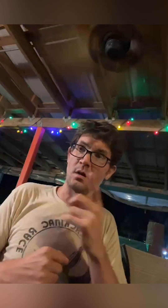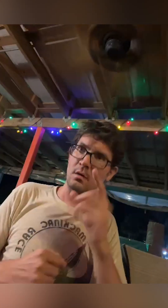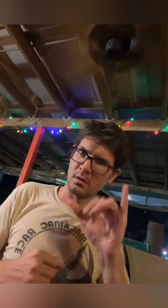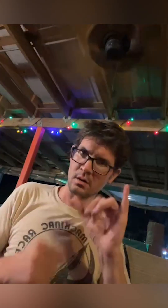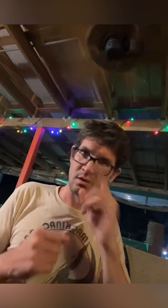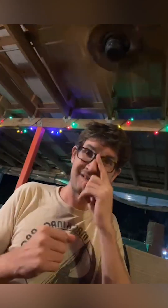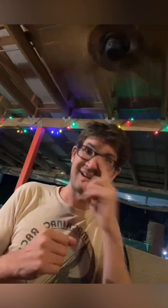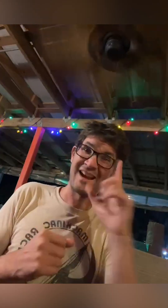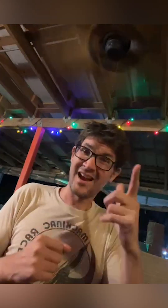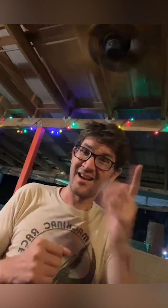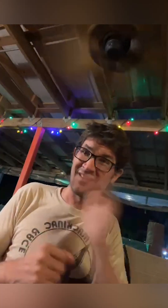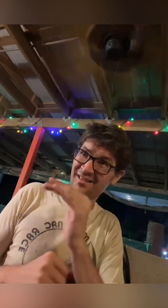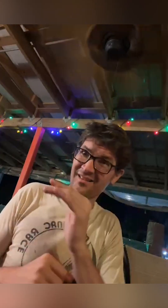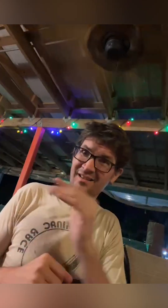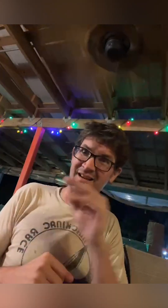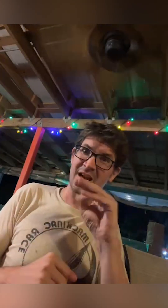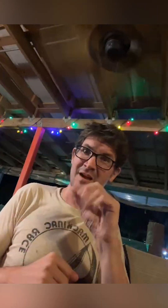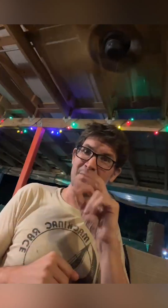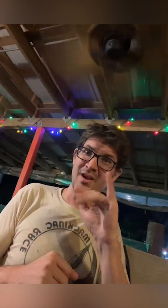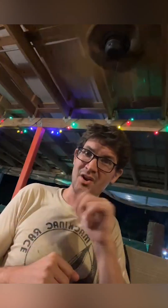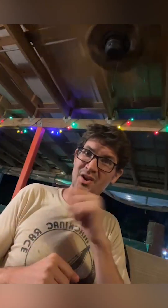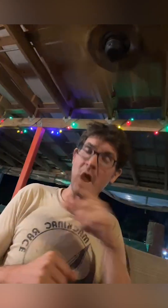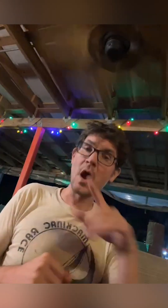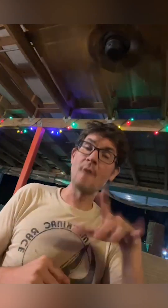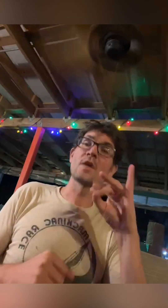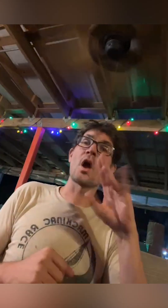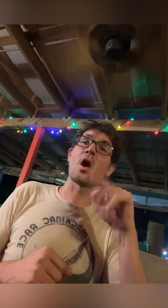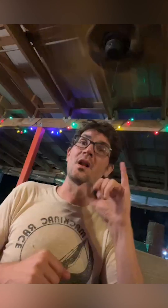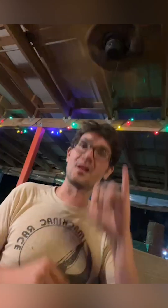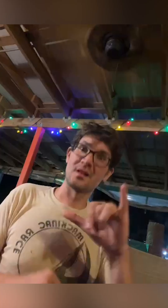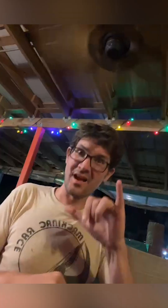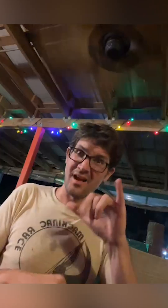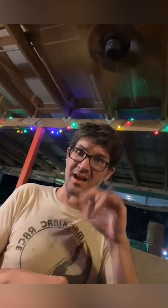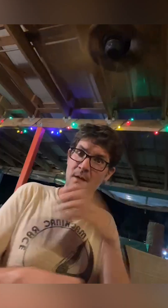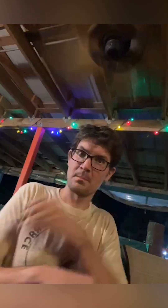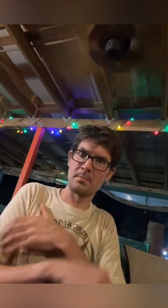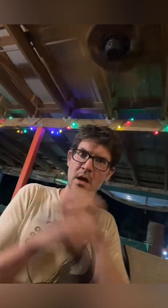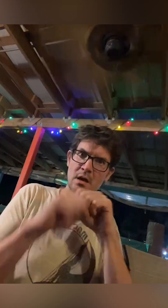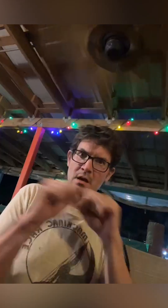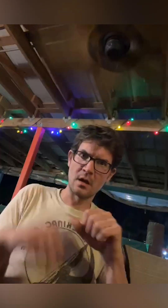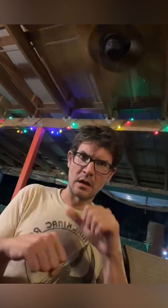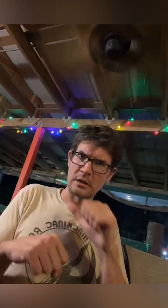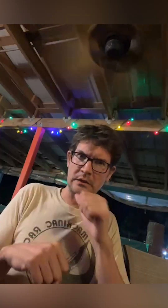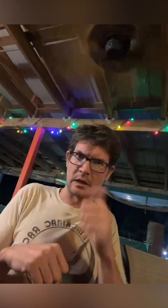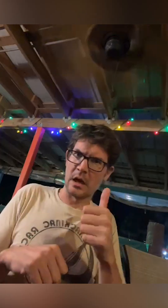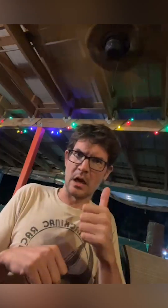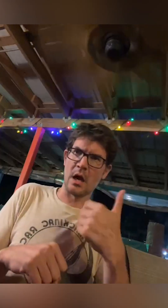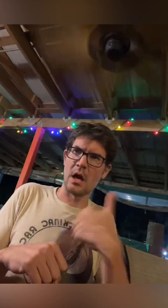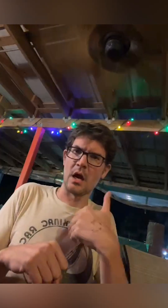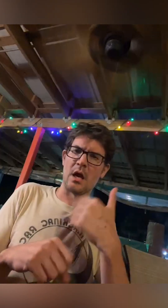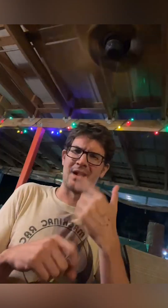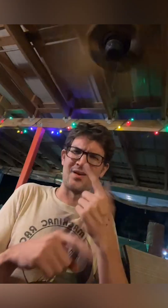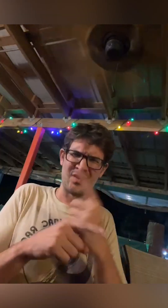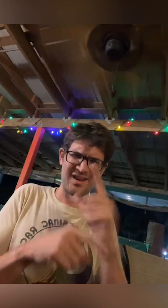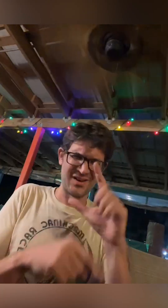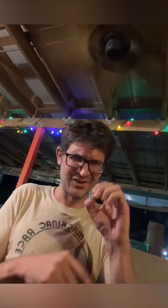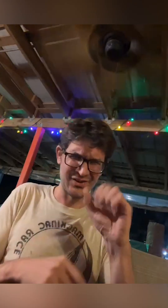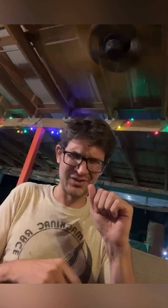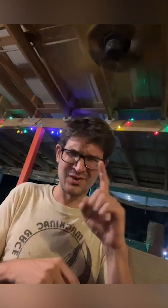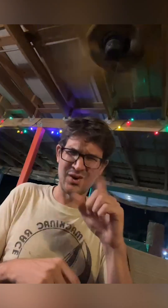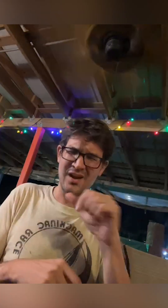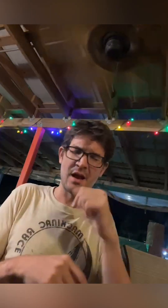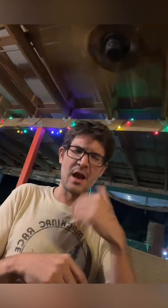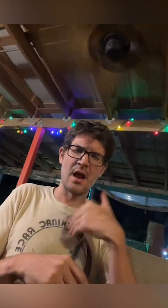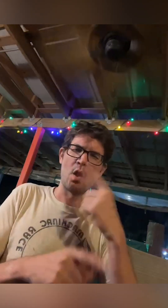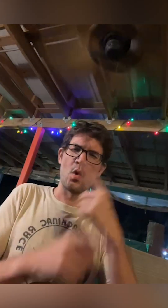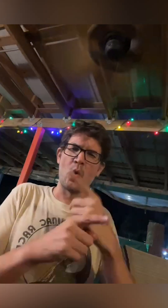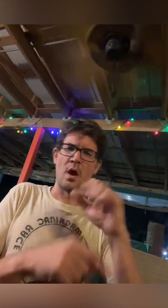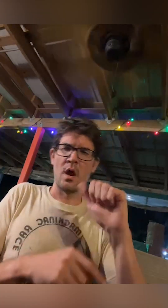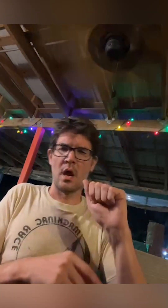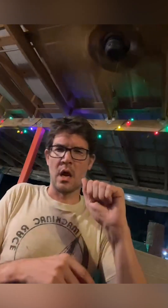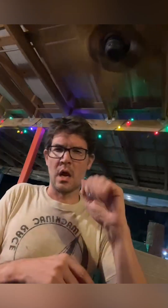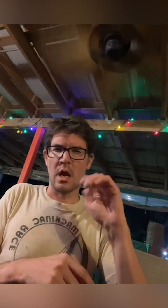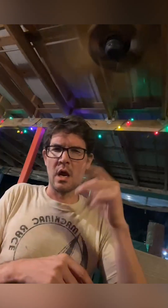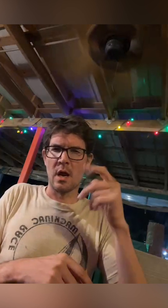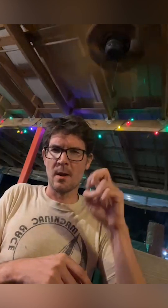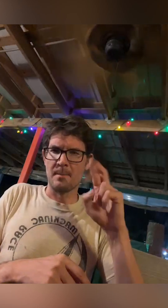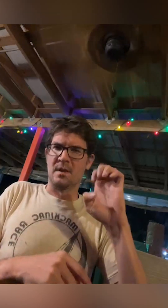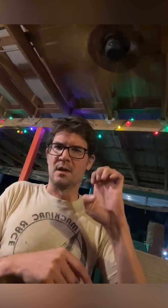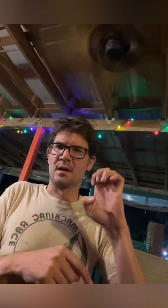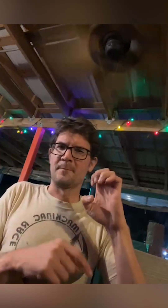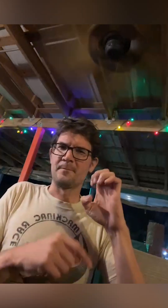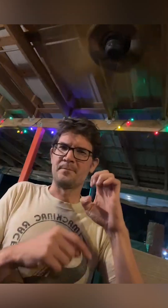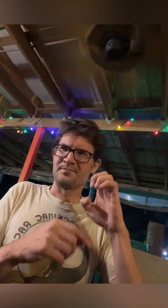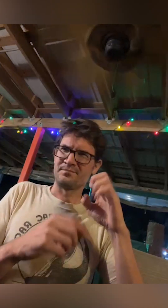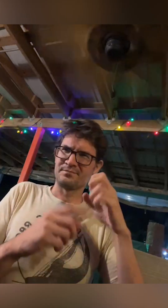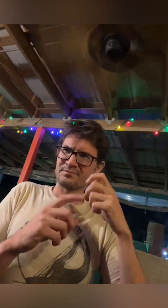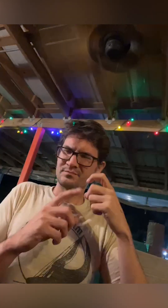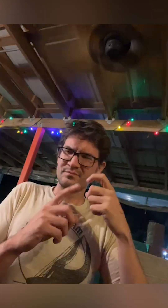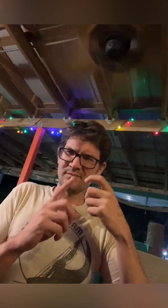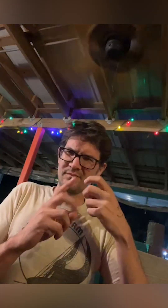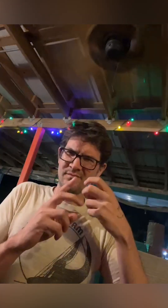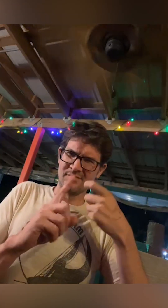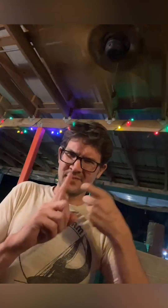The marina found out that the power station didn’t have the correct power load or amperage.